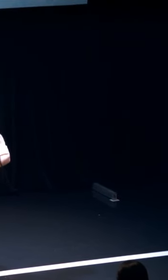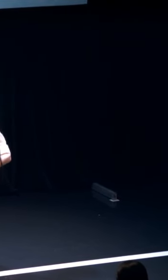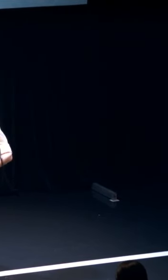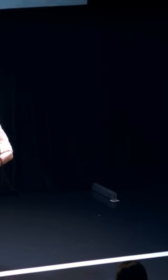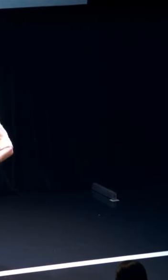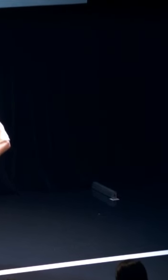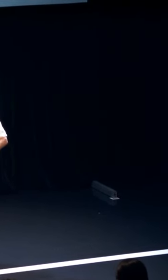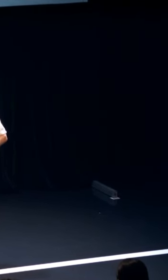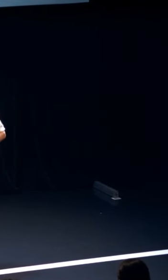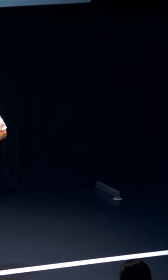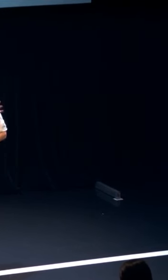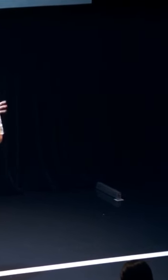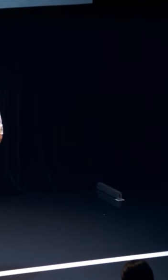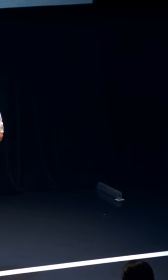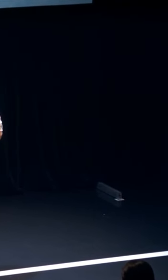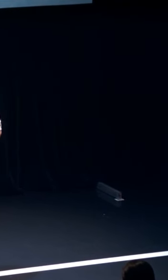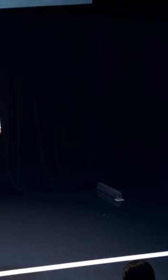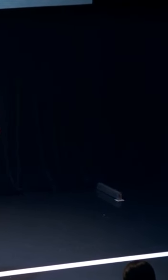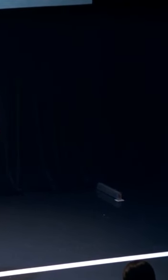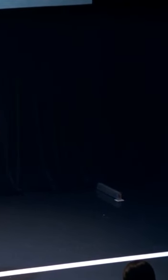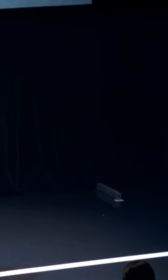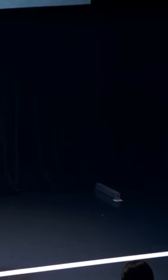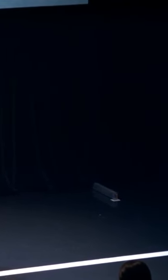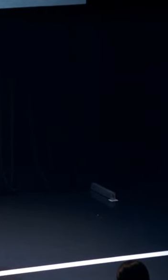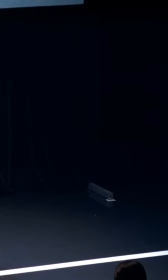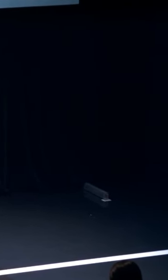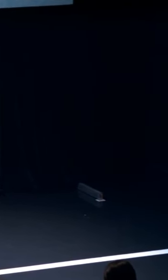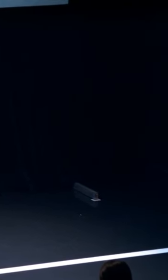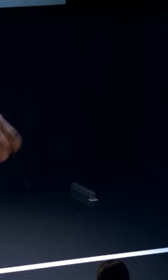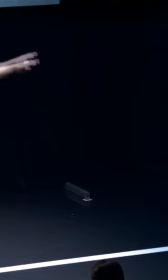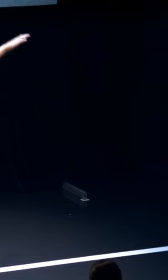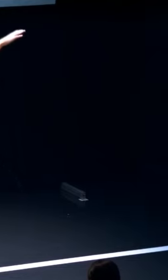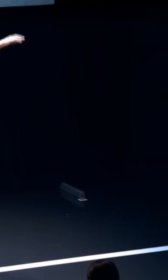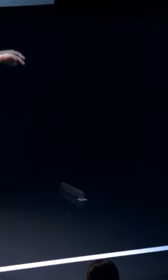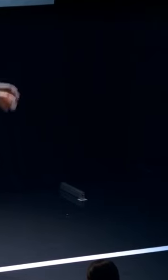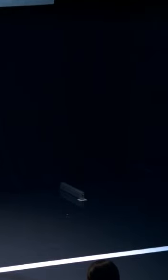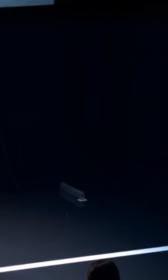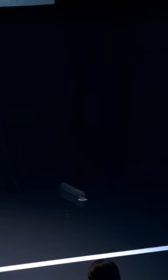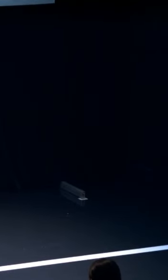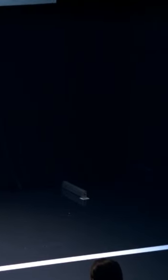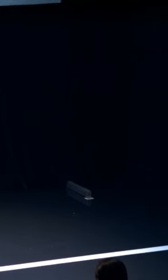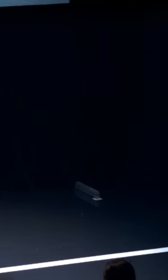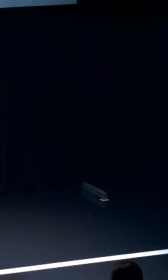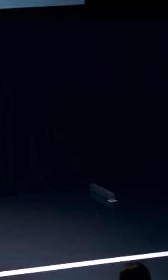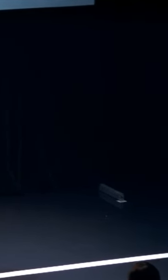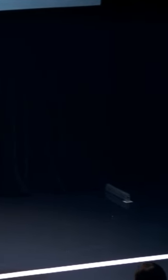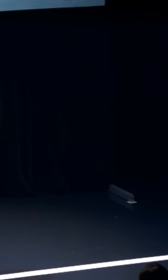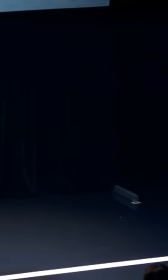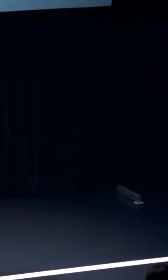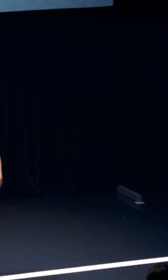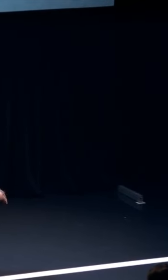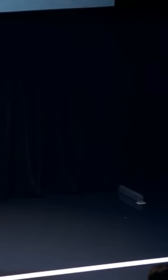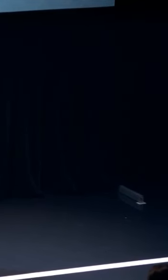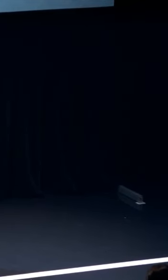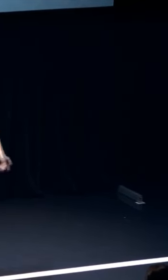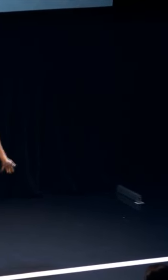# And you have to make amends # To make amends, to me